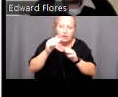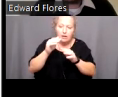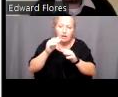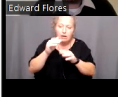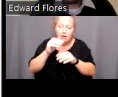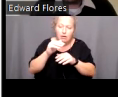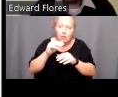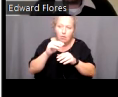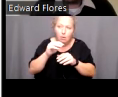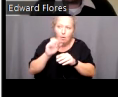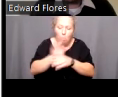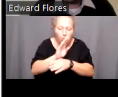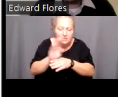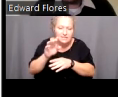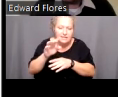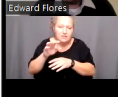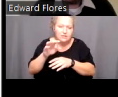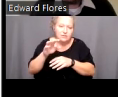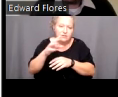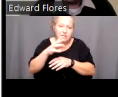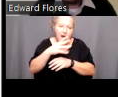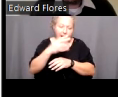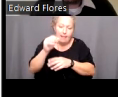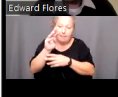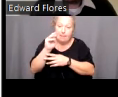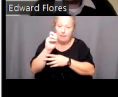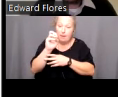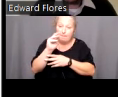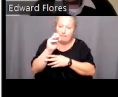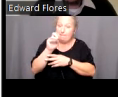And and the media sometime in in July.